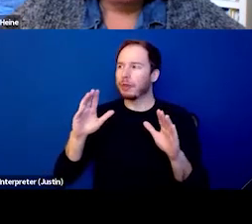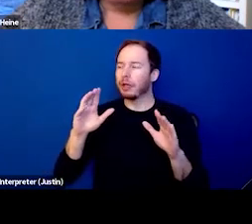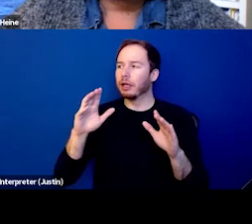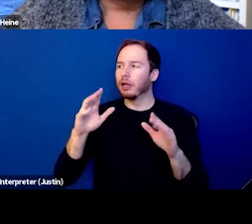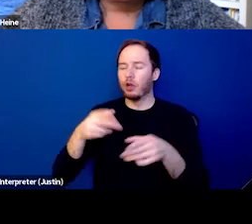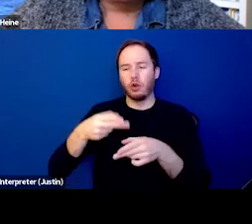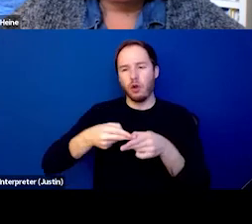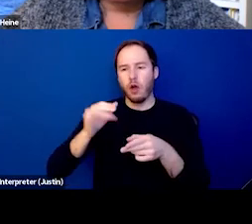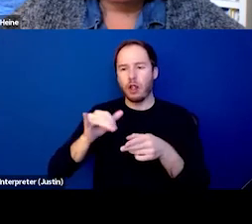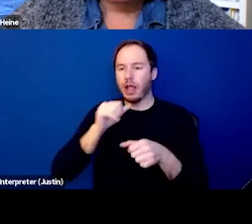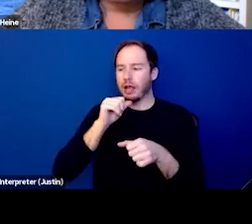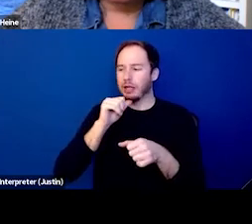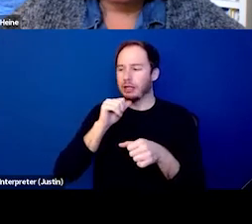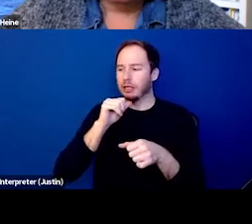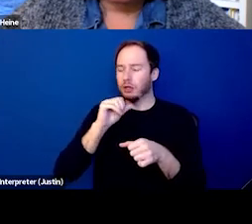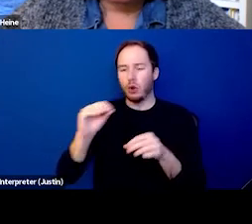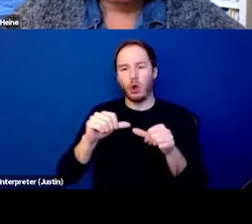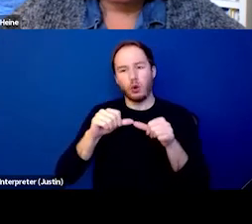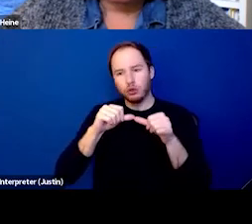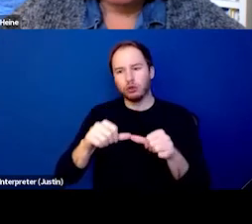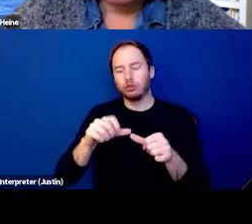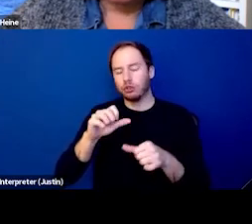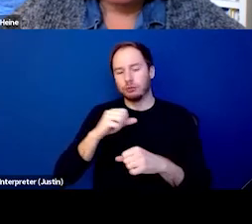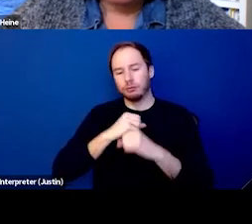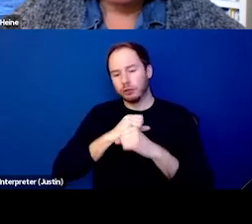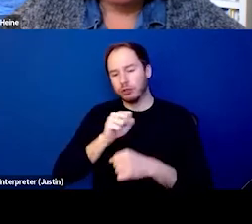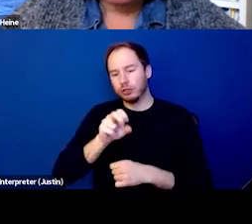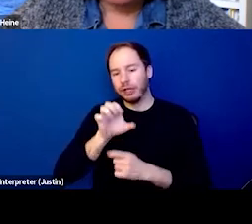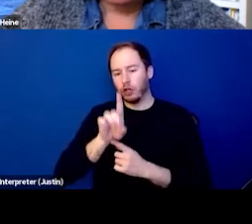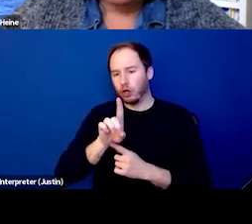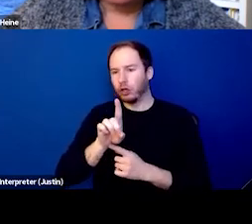or a lack of secure permanent place to live,